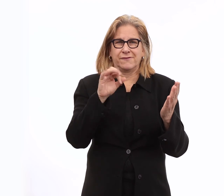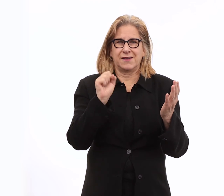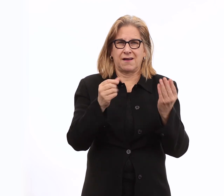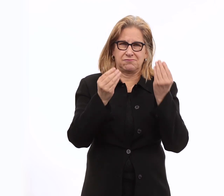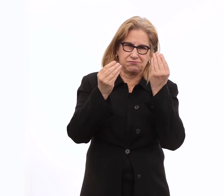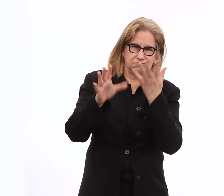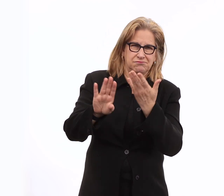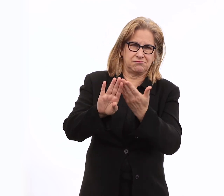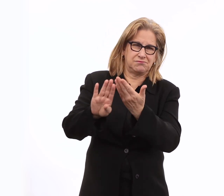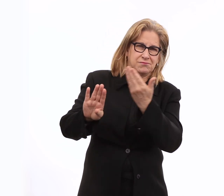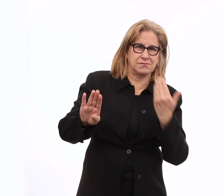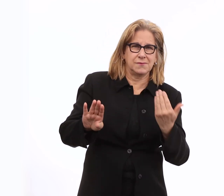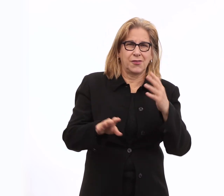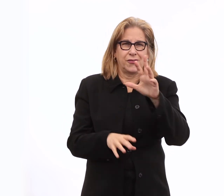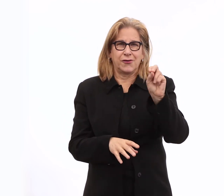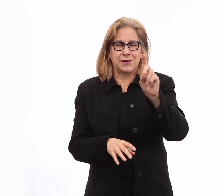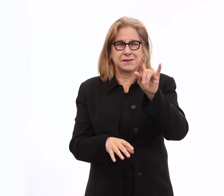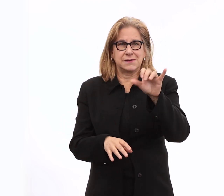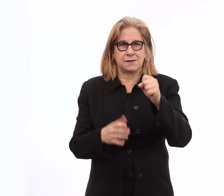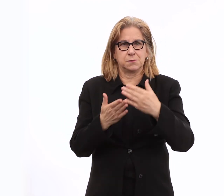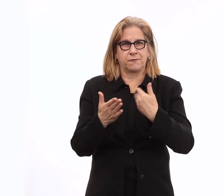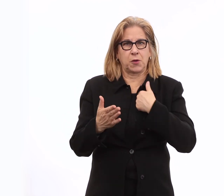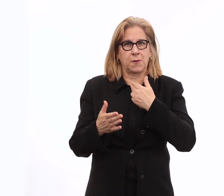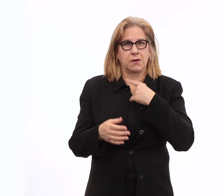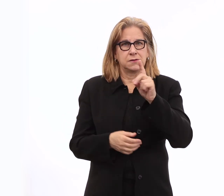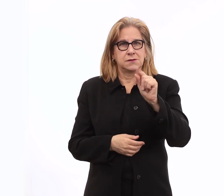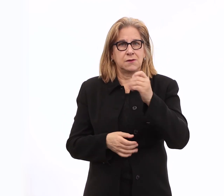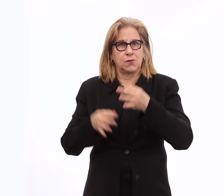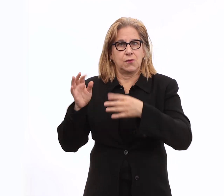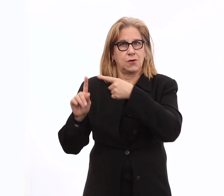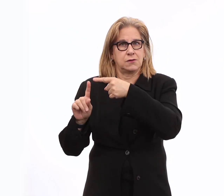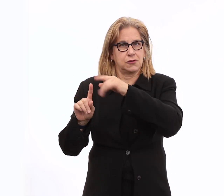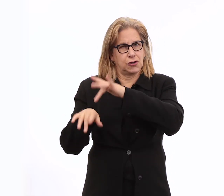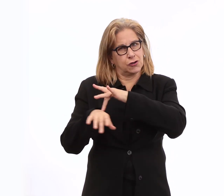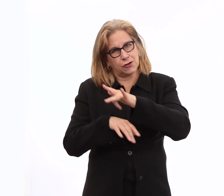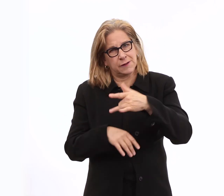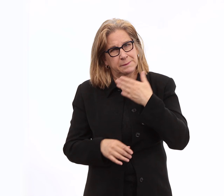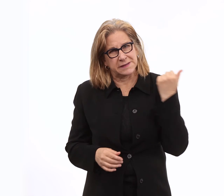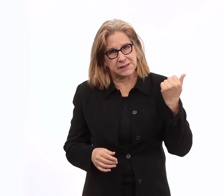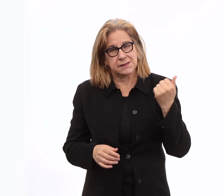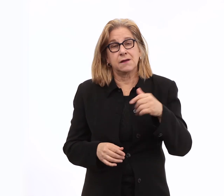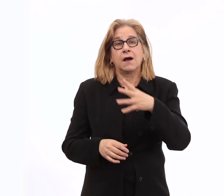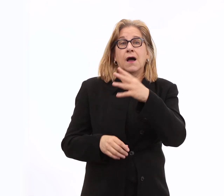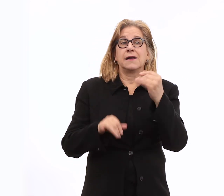If possible, submit the form at least 30 days before your scheduled hearing or court event.